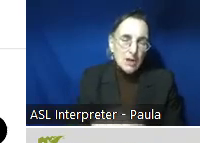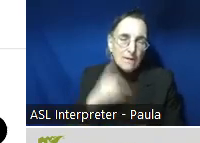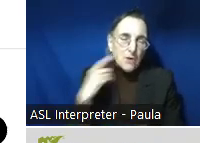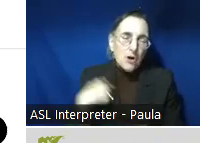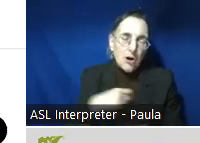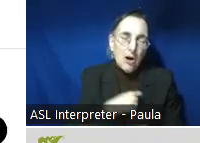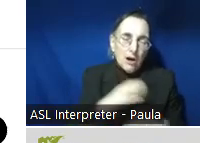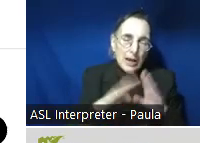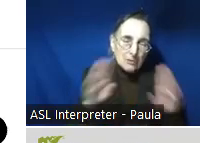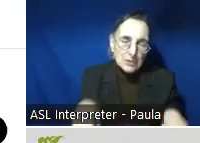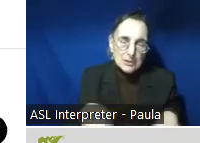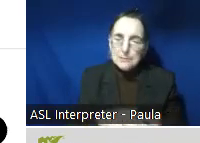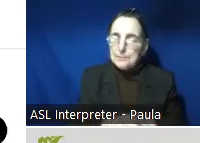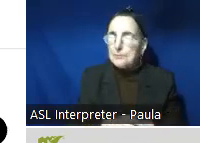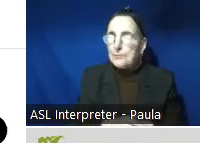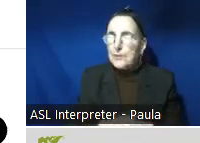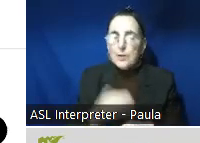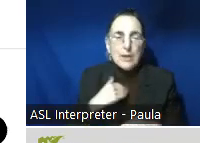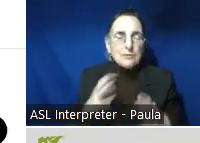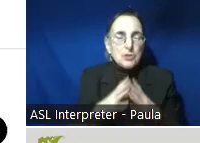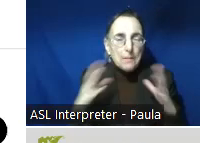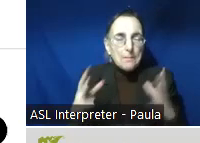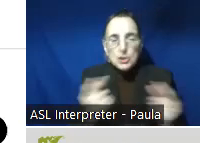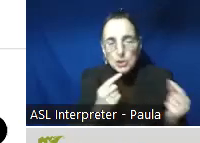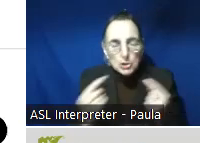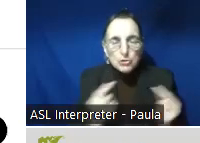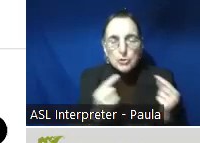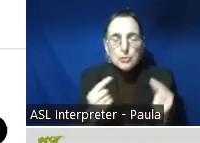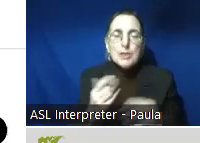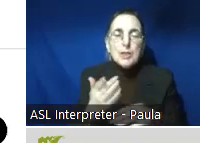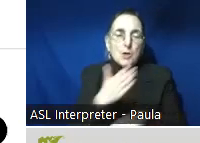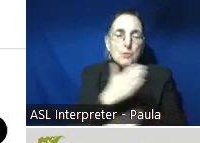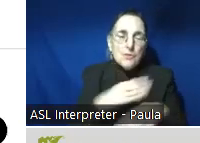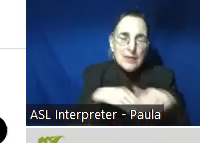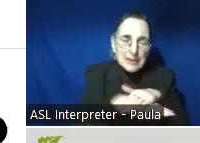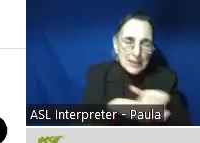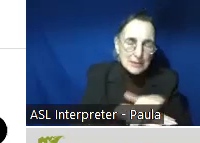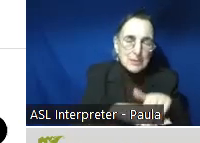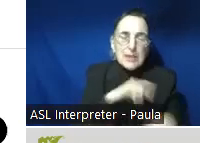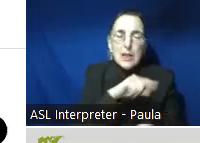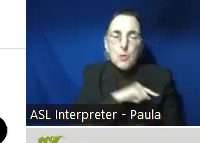We have so much to do on improving accessibility and quality of life and preventing injury,